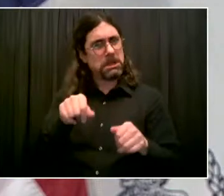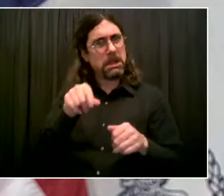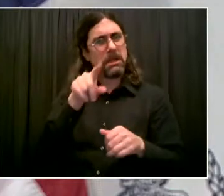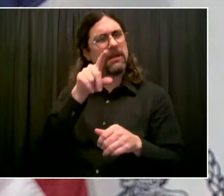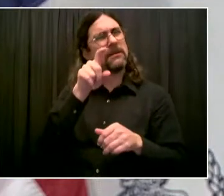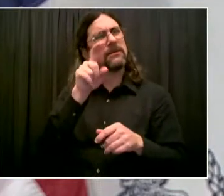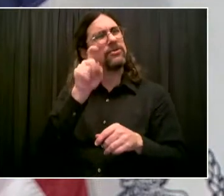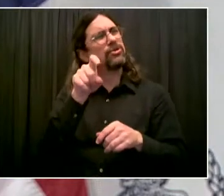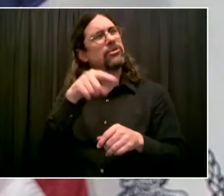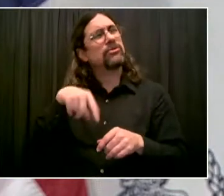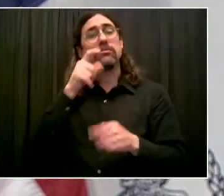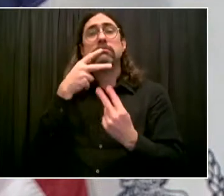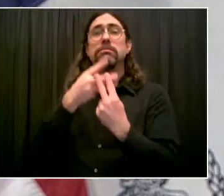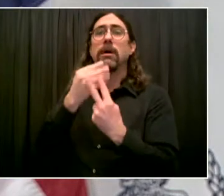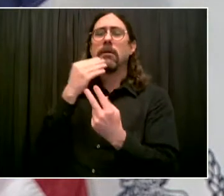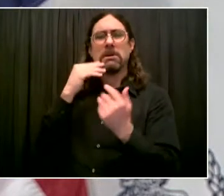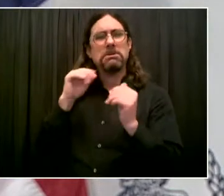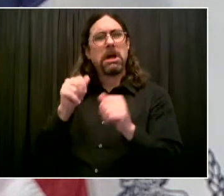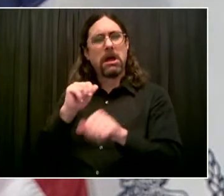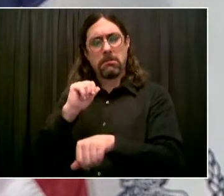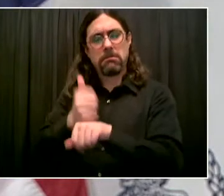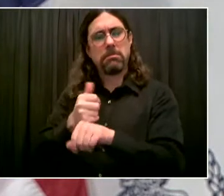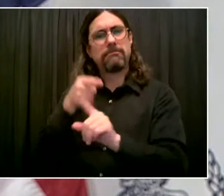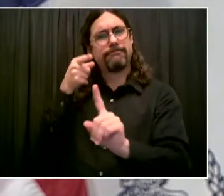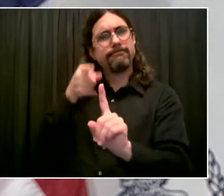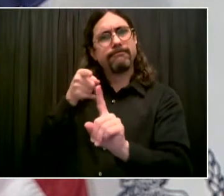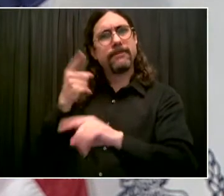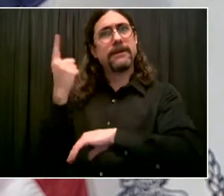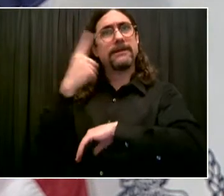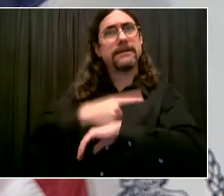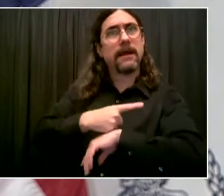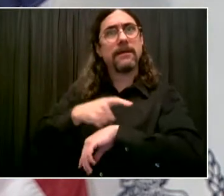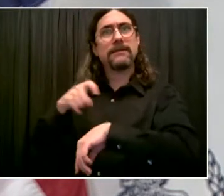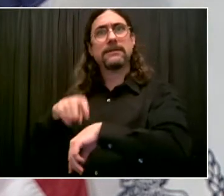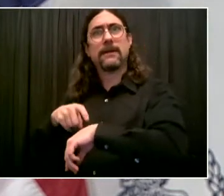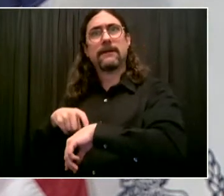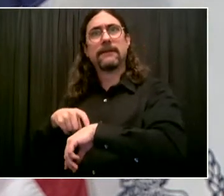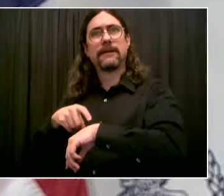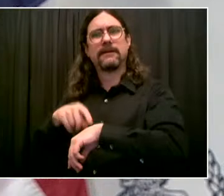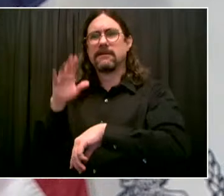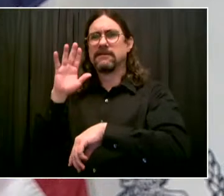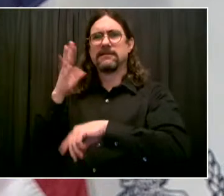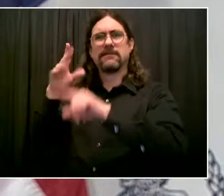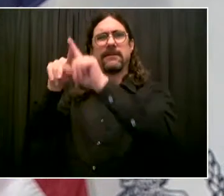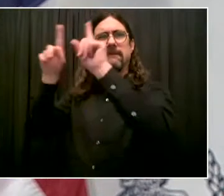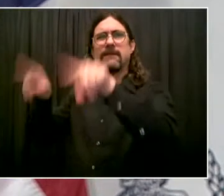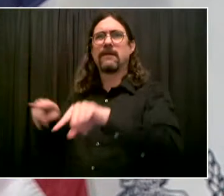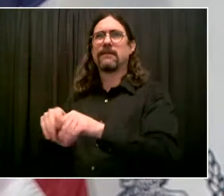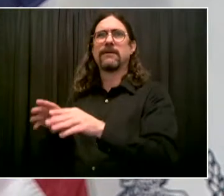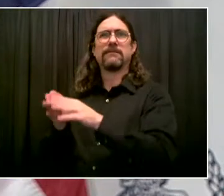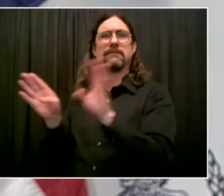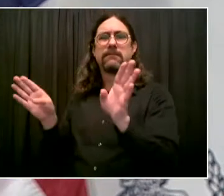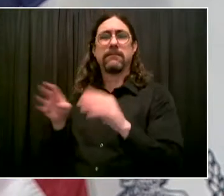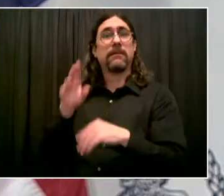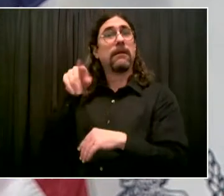NAMES? WHAT IS THE TIMELINE FOR SOMEONE FILLING